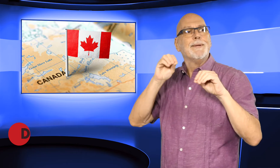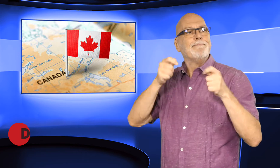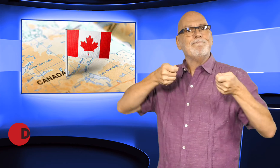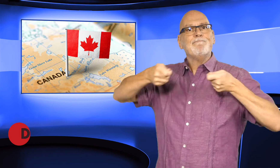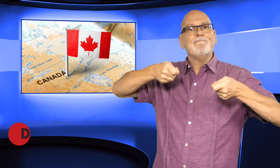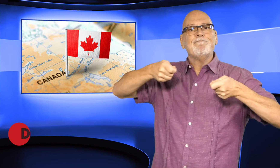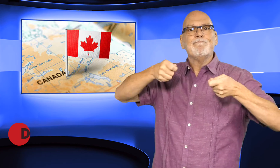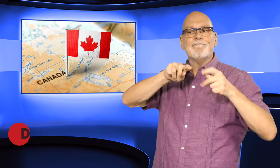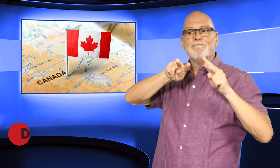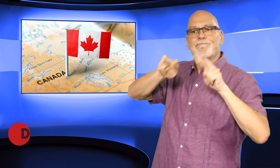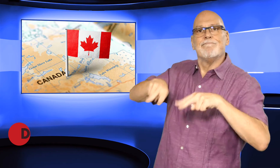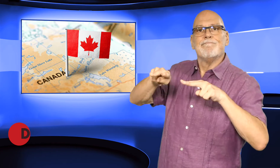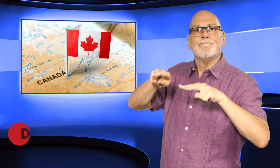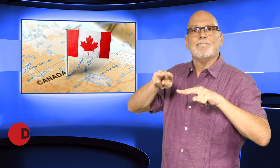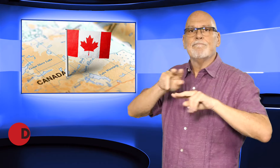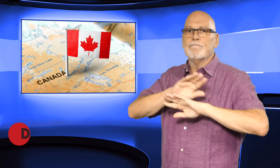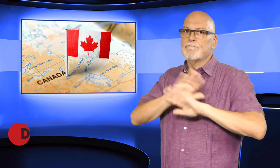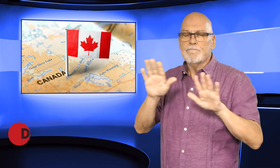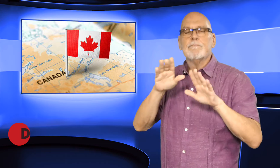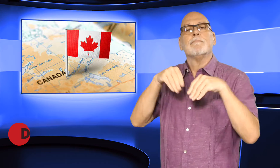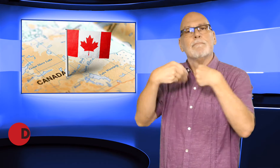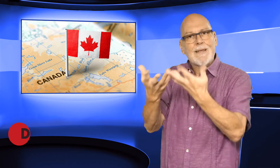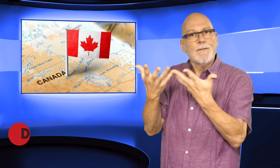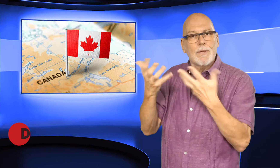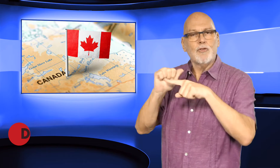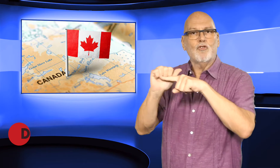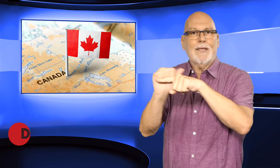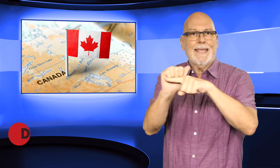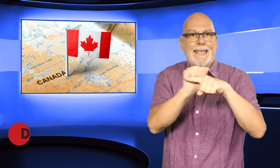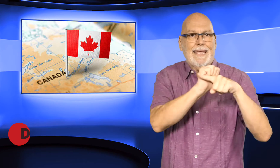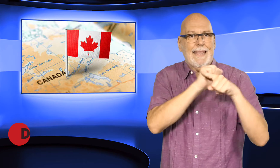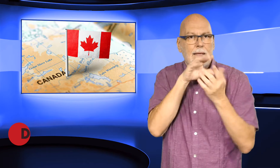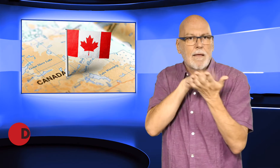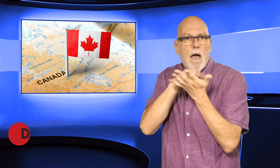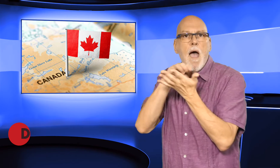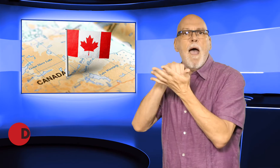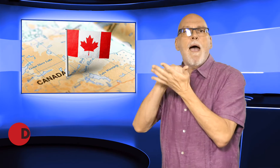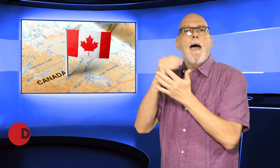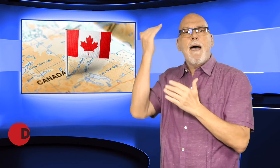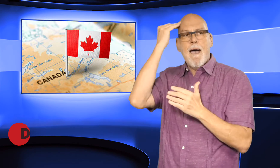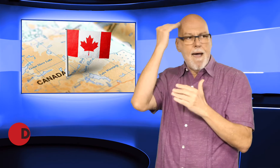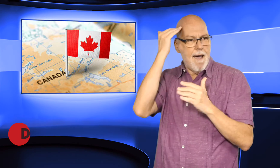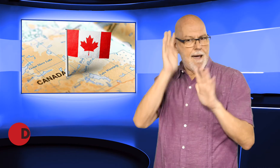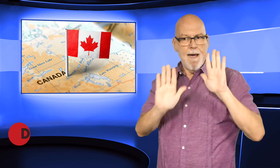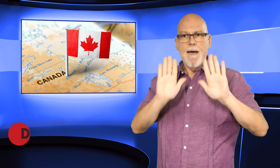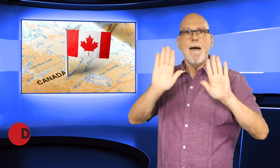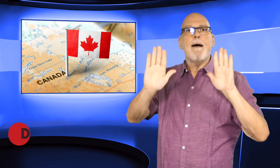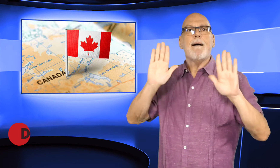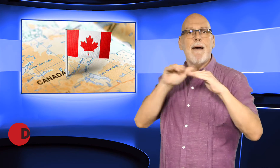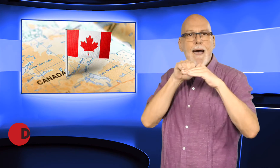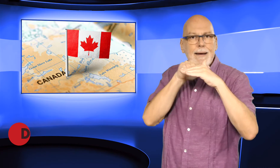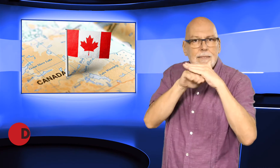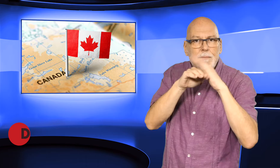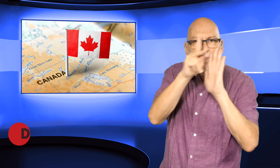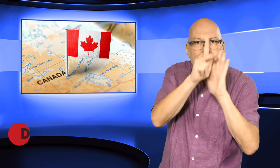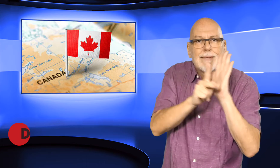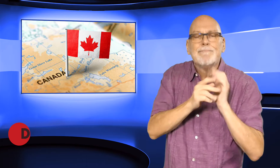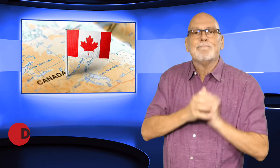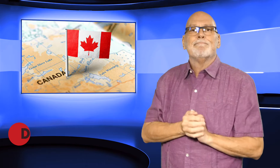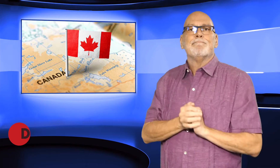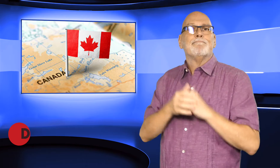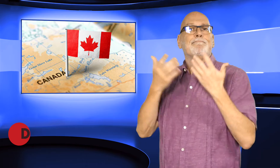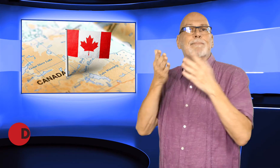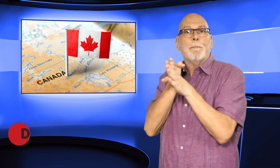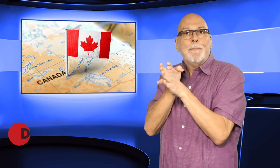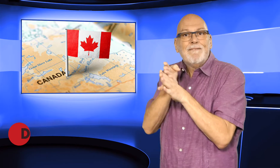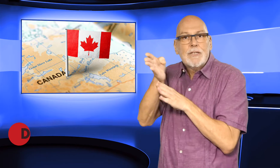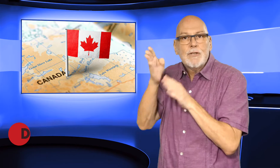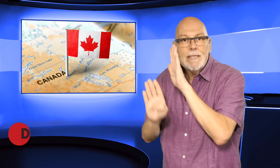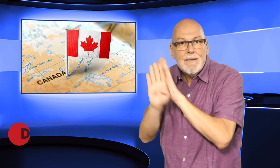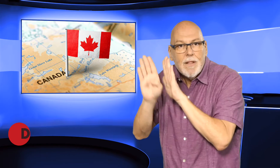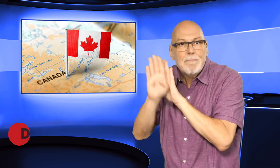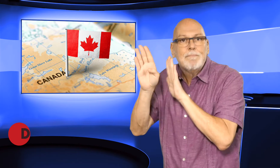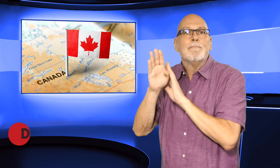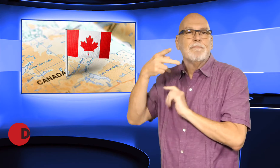to get anti-ableism training and must know accessibility policy,